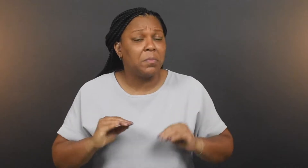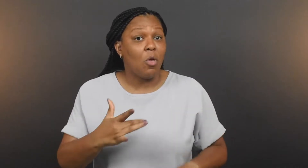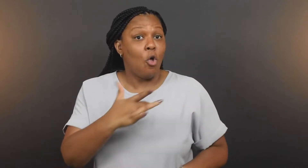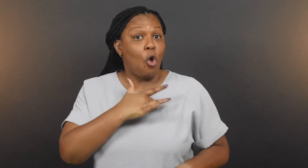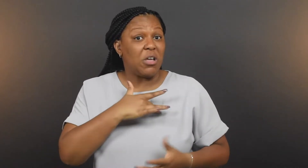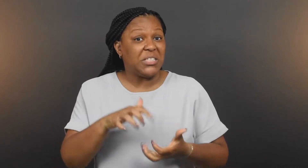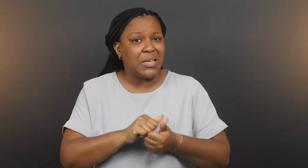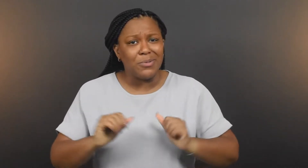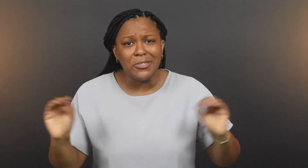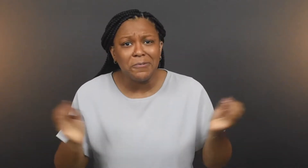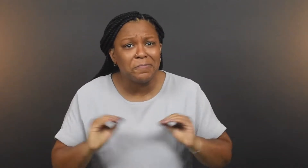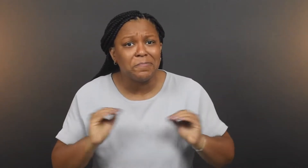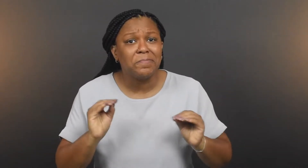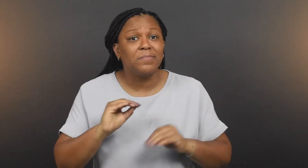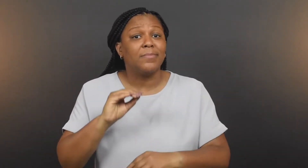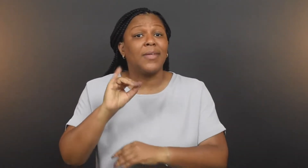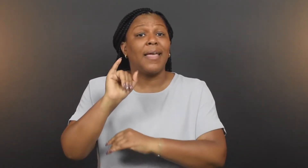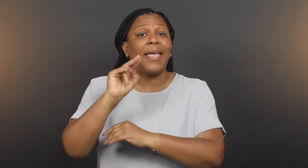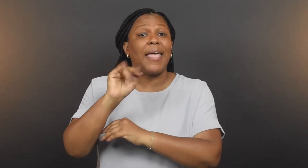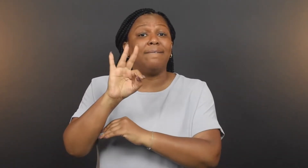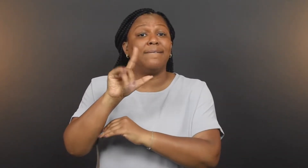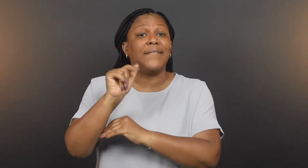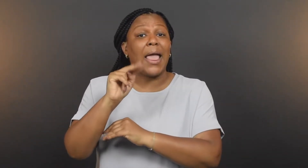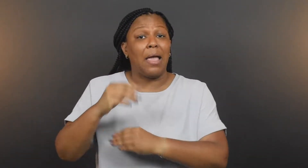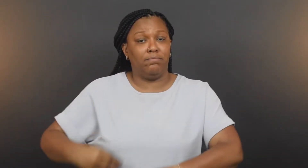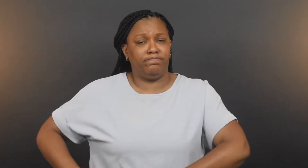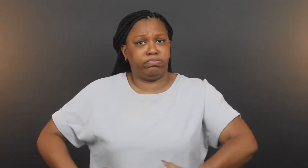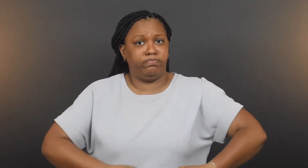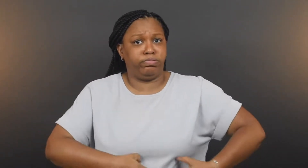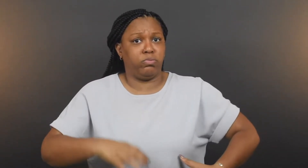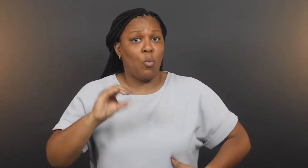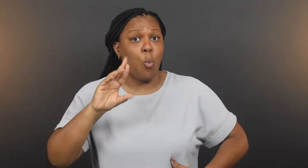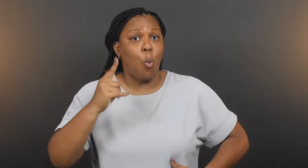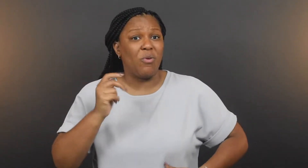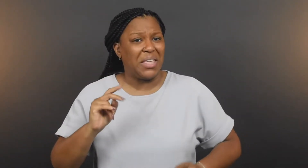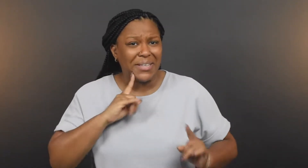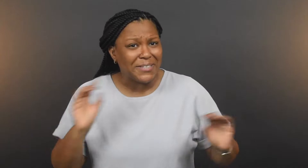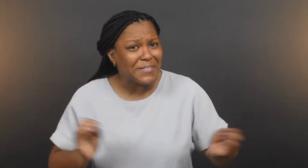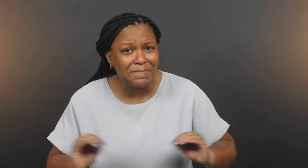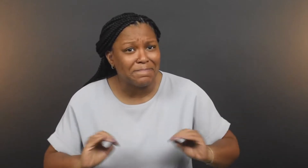Some people who caught COVID-19 but never got respiratory symptoms suffered extreme fatigue,